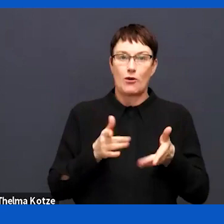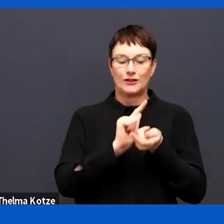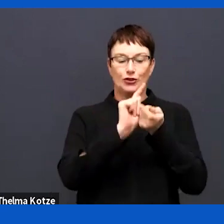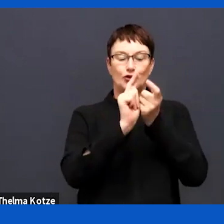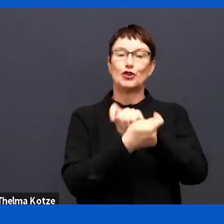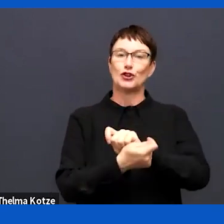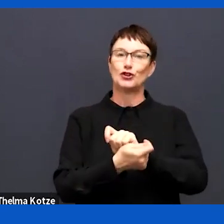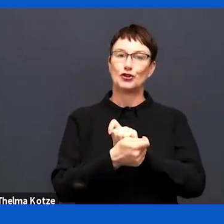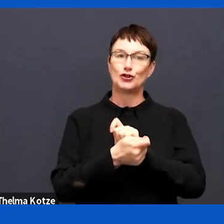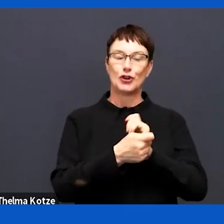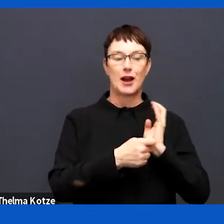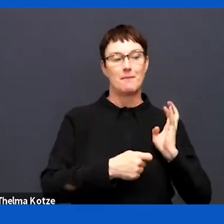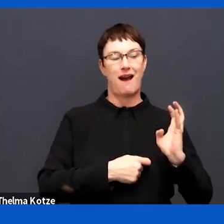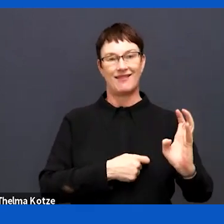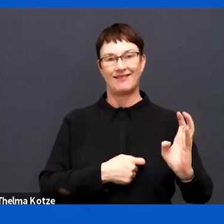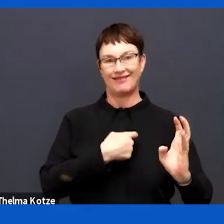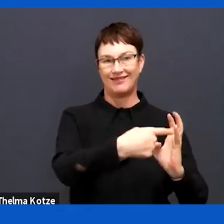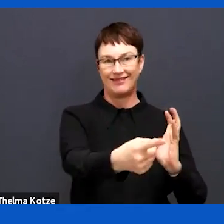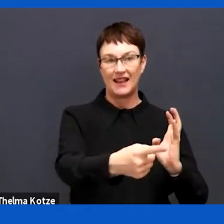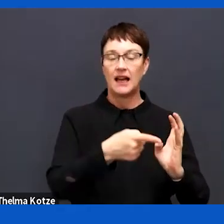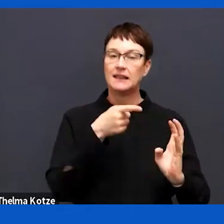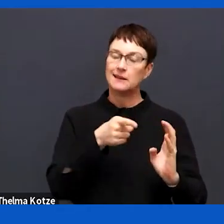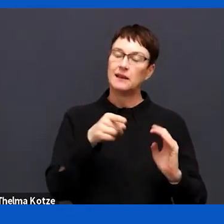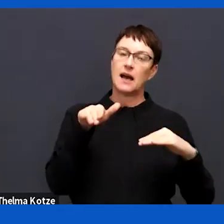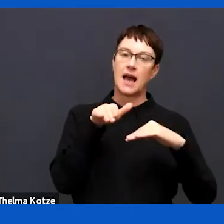Accessibility enforcement from the monitoring perspective. Thank you, Tanja Kleut, again.